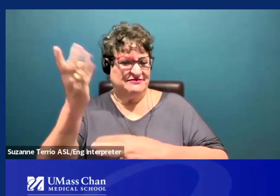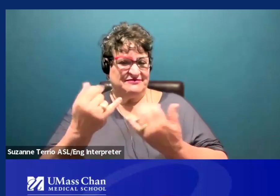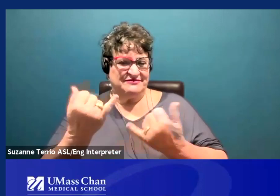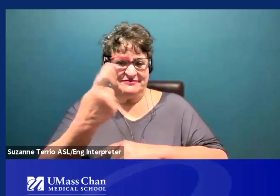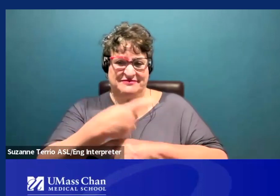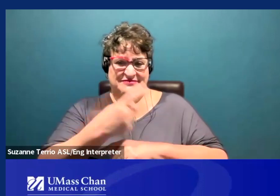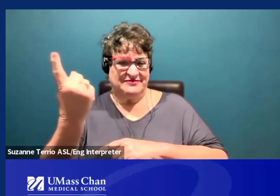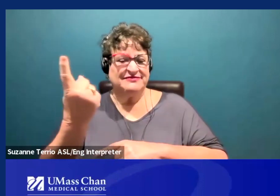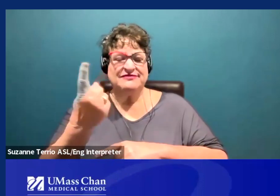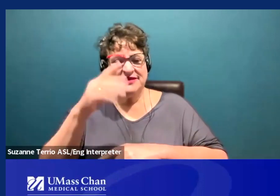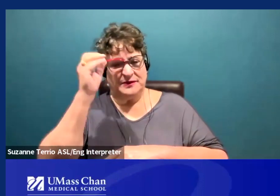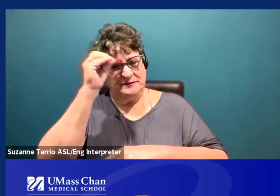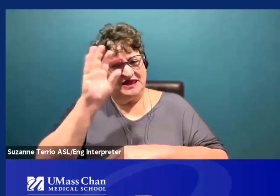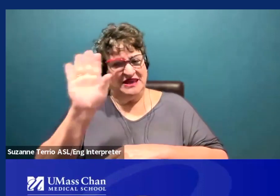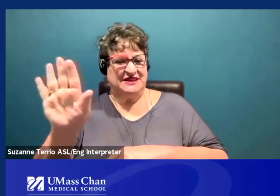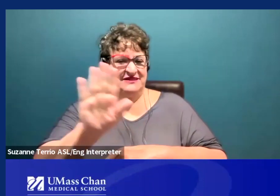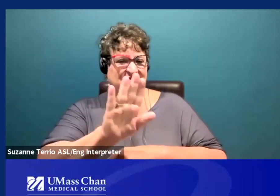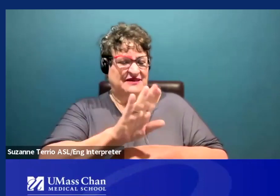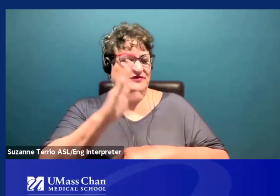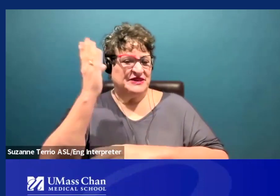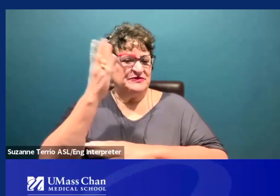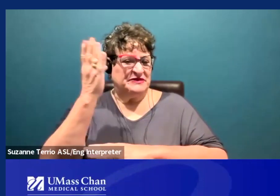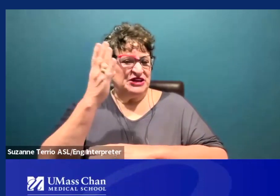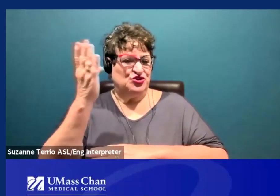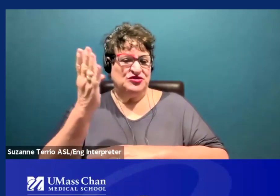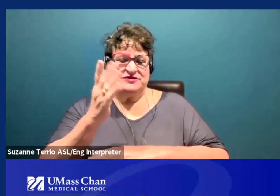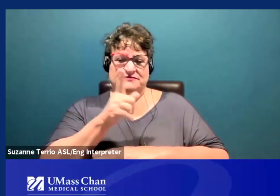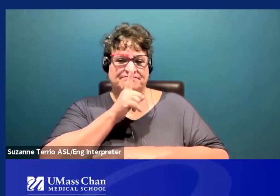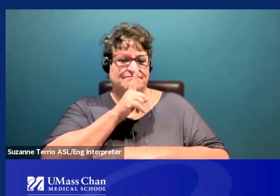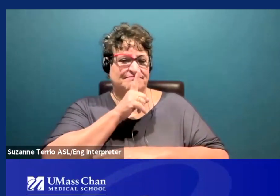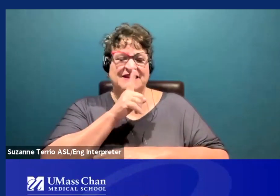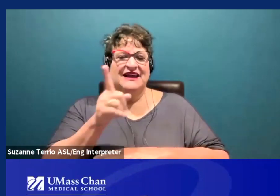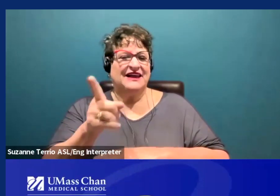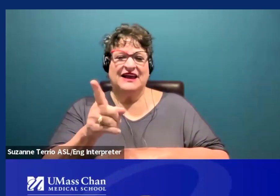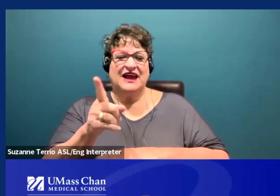our speakers and not necessarily of our funder.